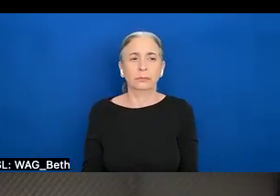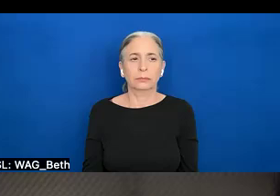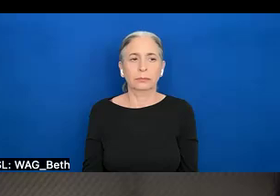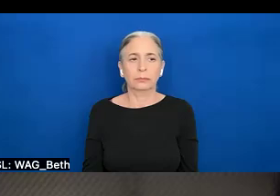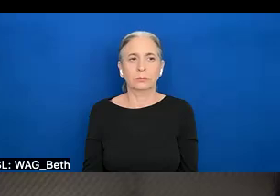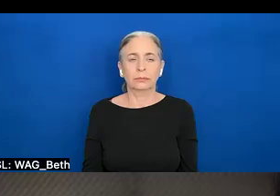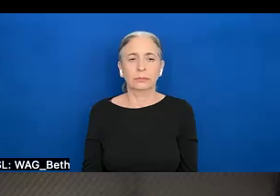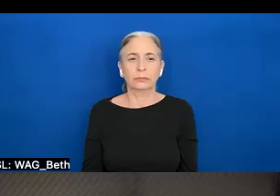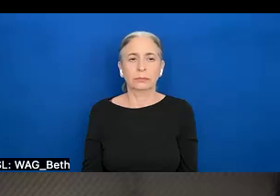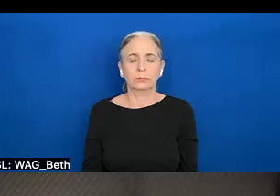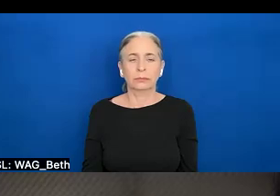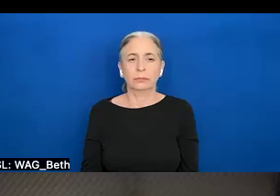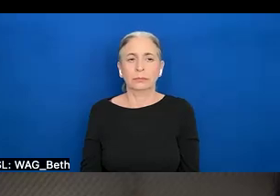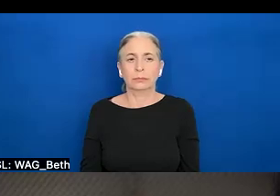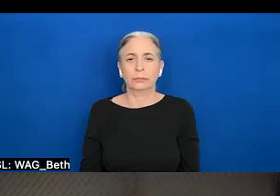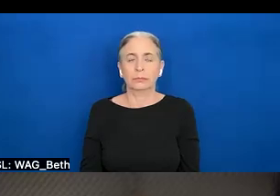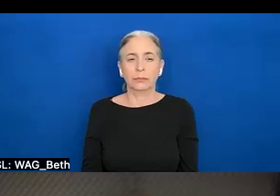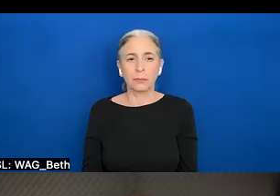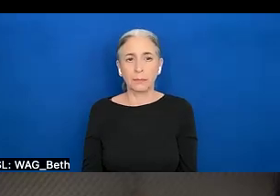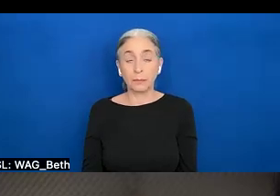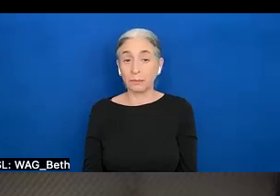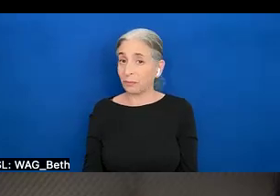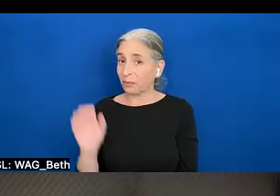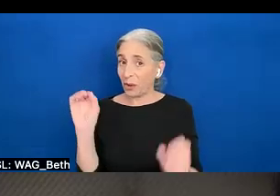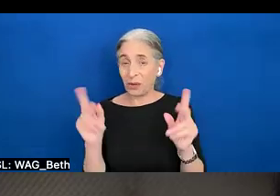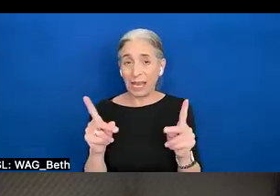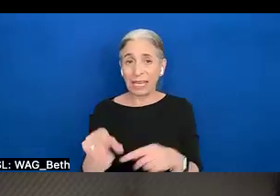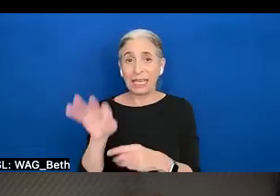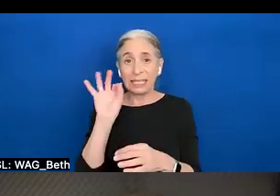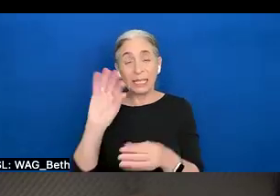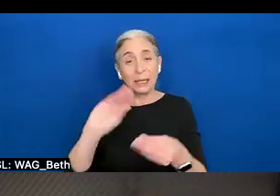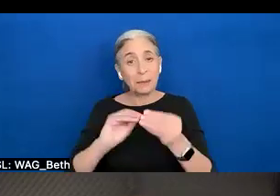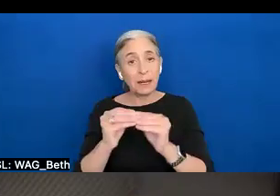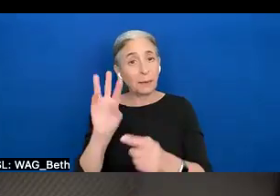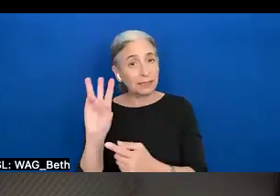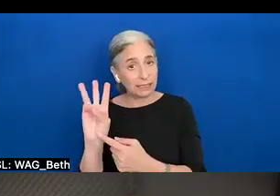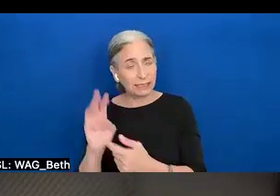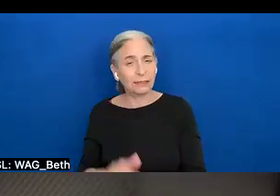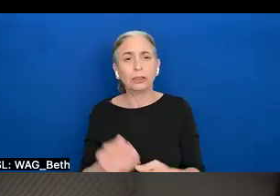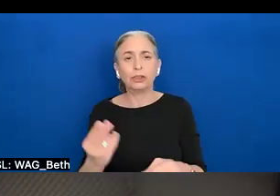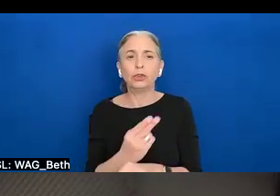different language. Okay. Tip number six. Use articles.